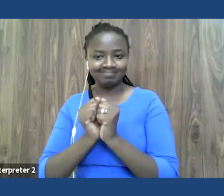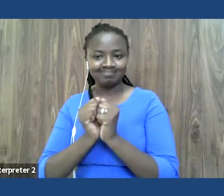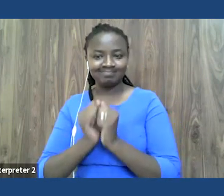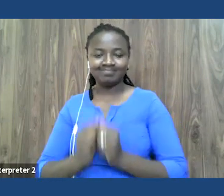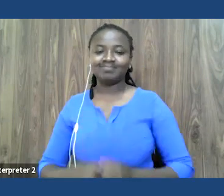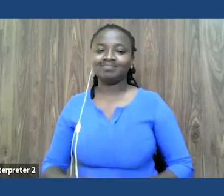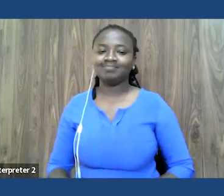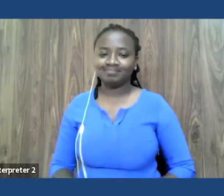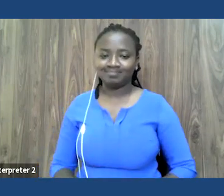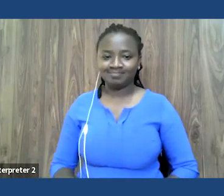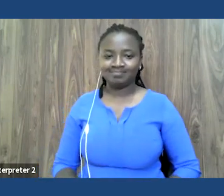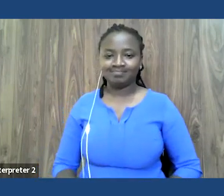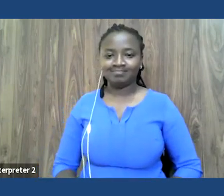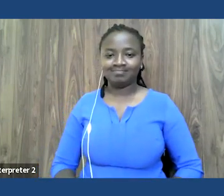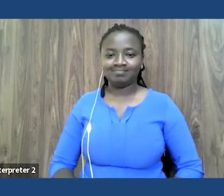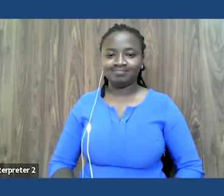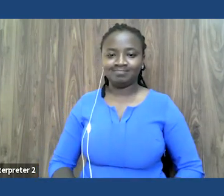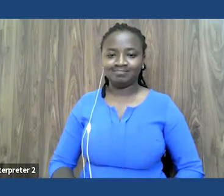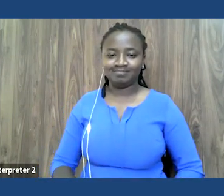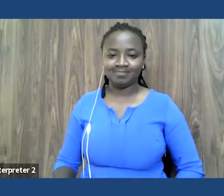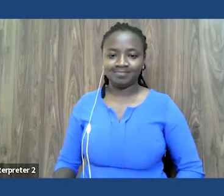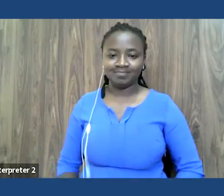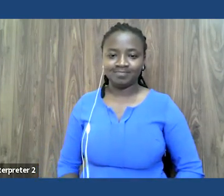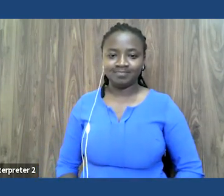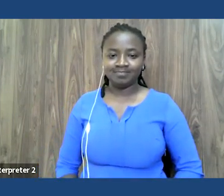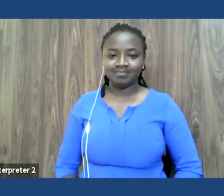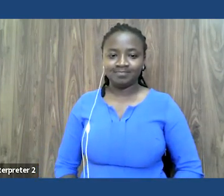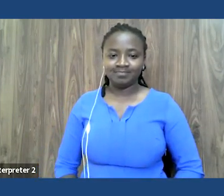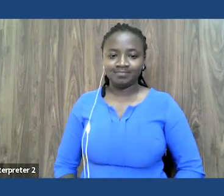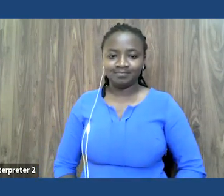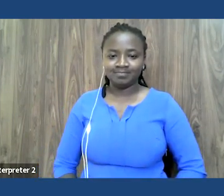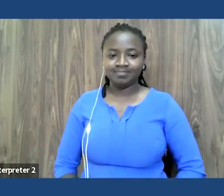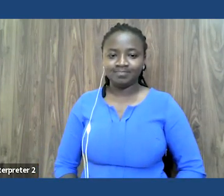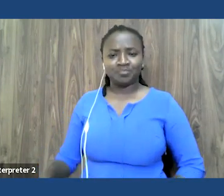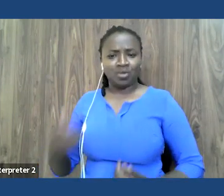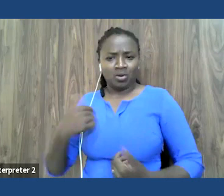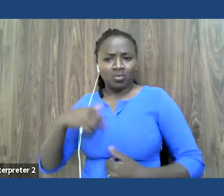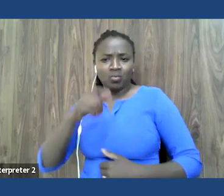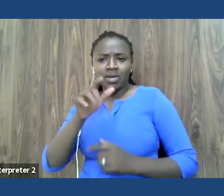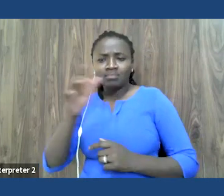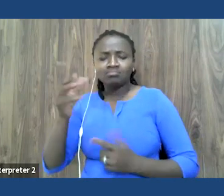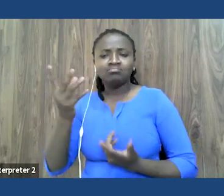rooted types of ageism that we all have to face in older age.